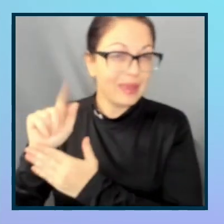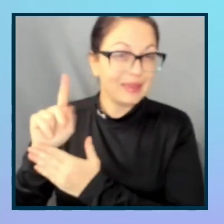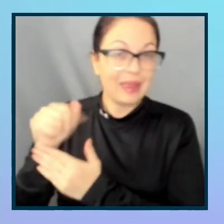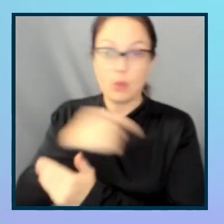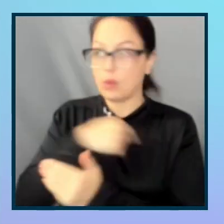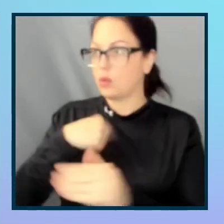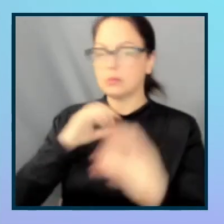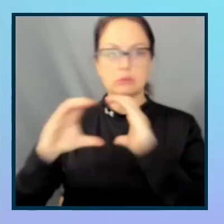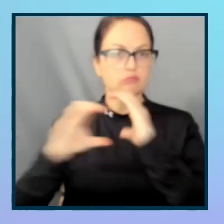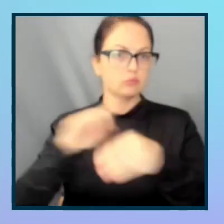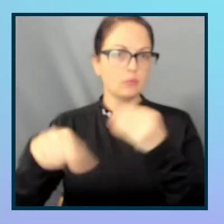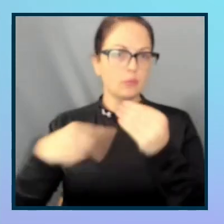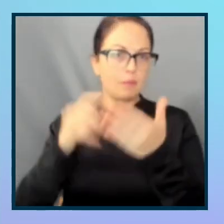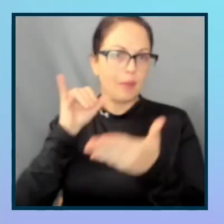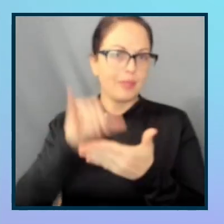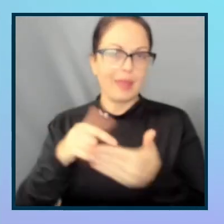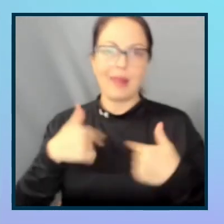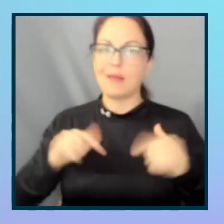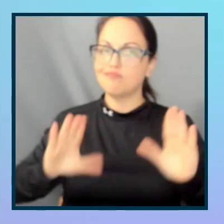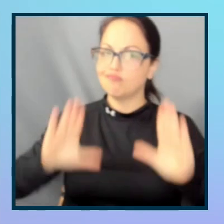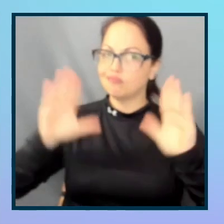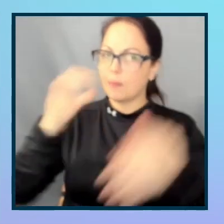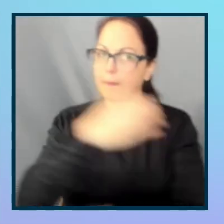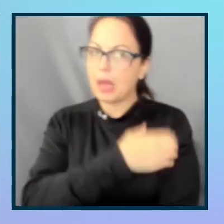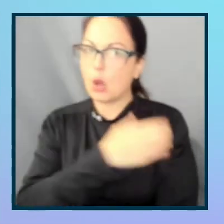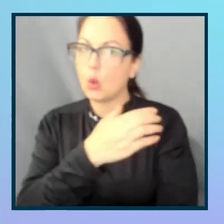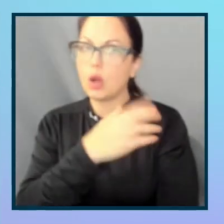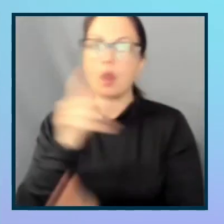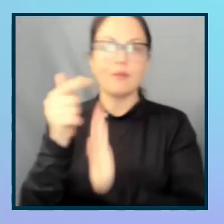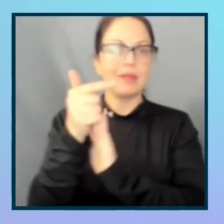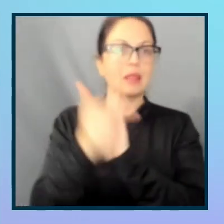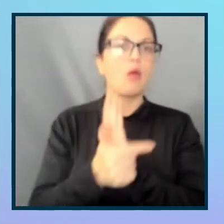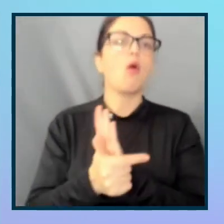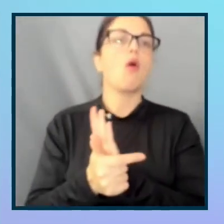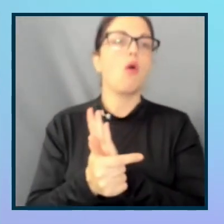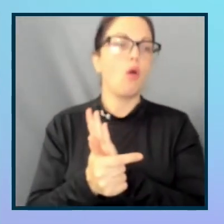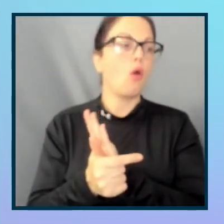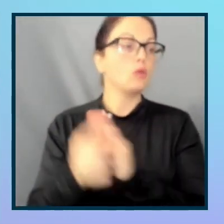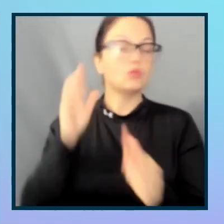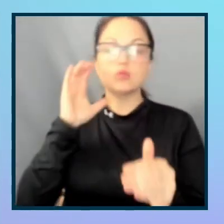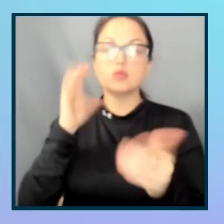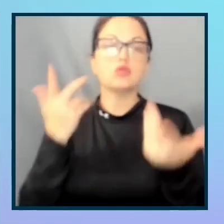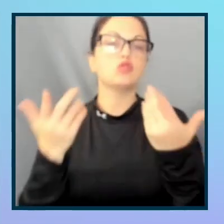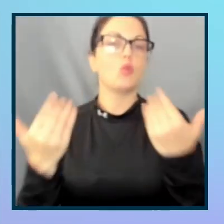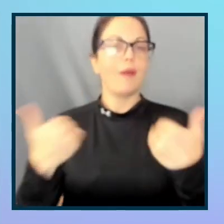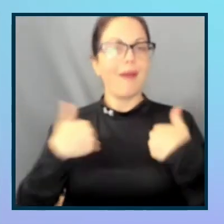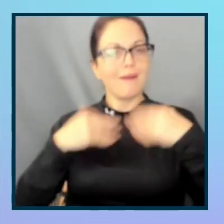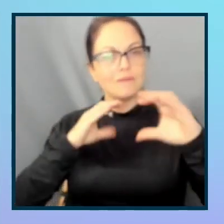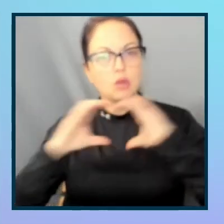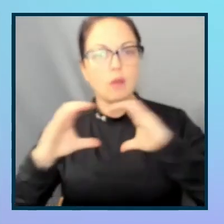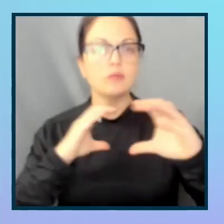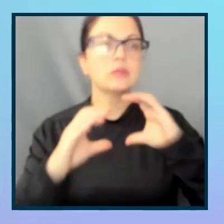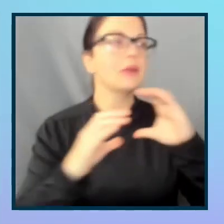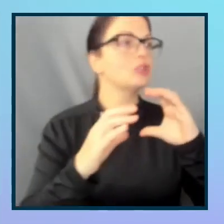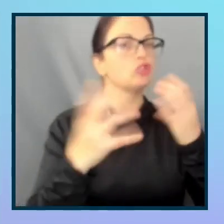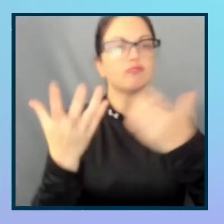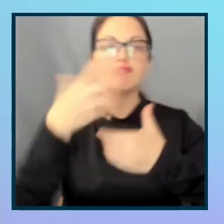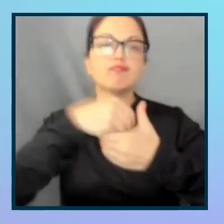I'm really amazed at the power of that law to force conversations around inclusion to the point